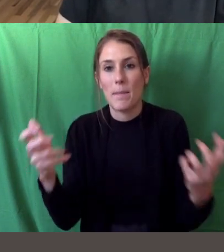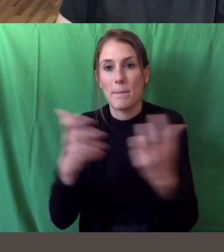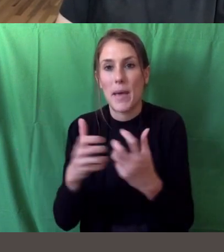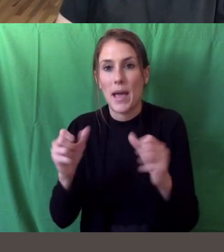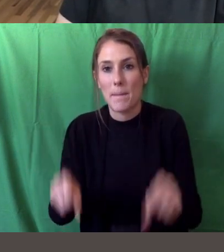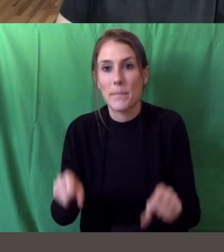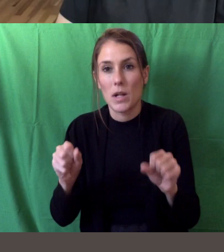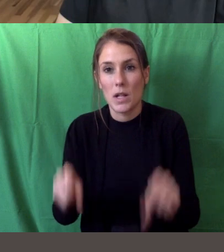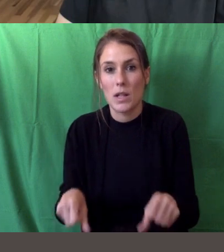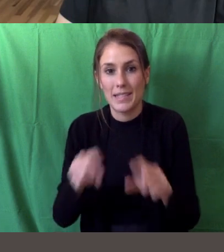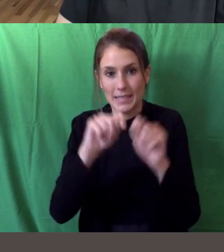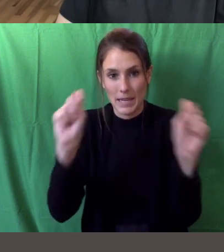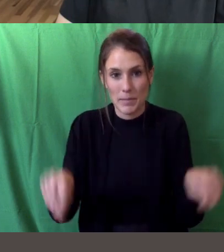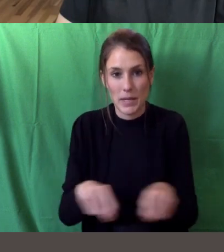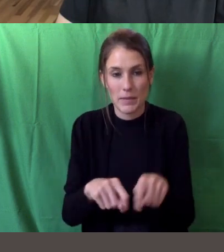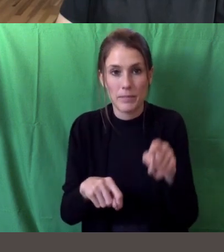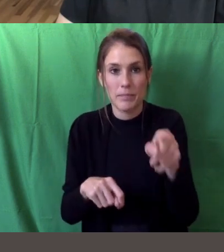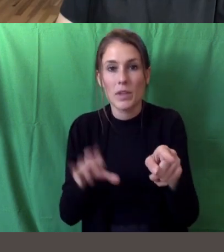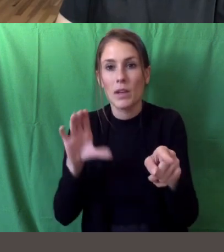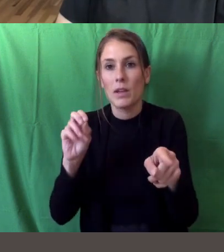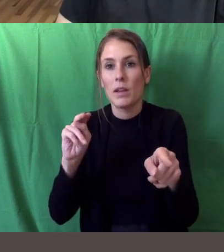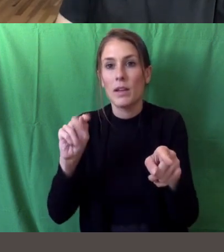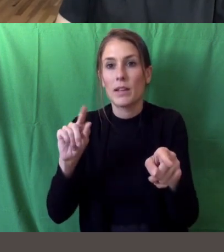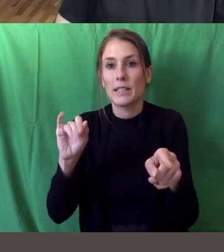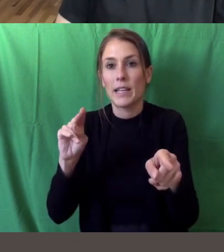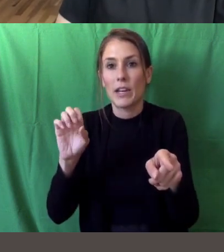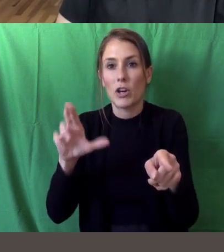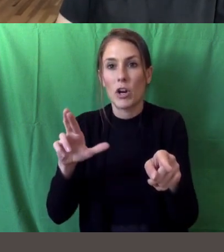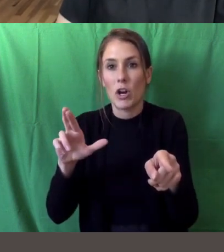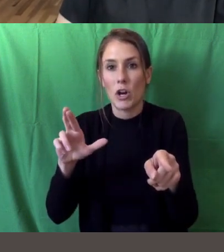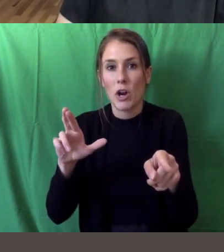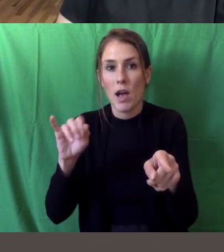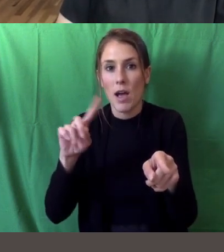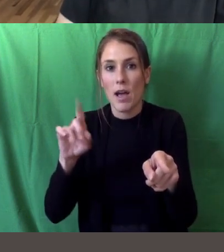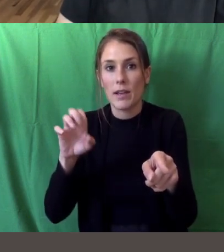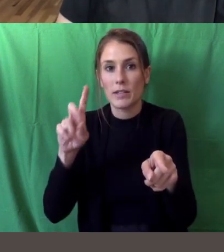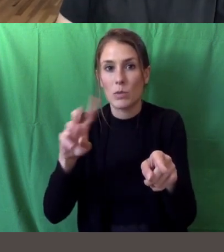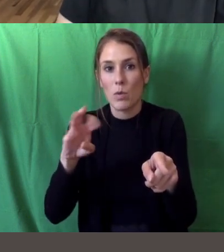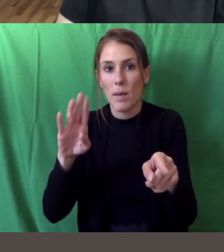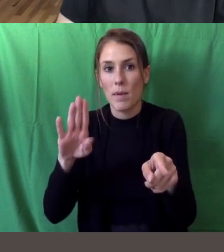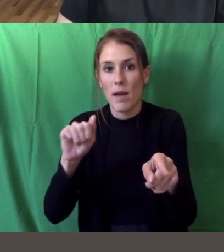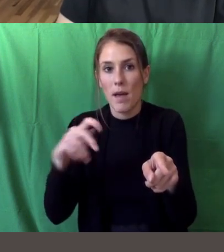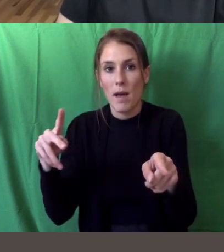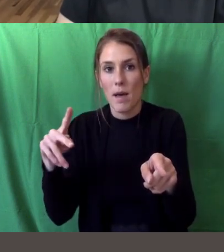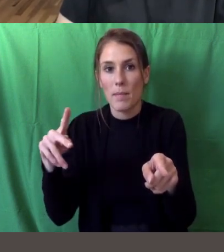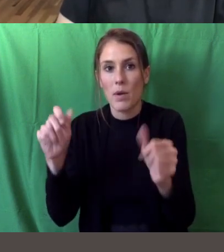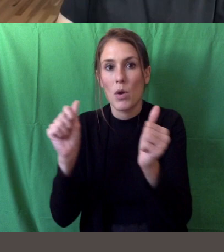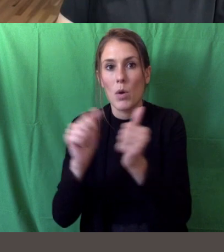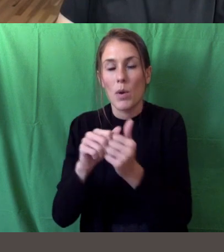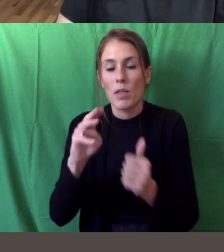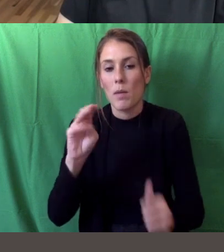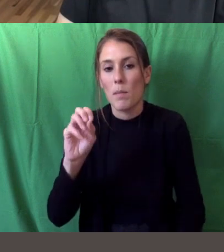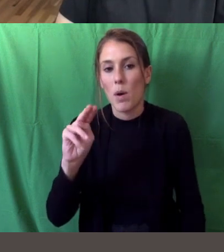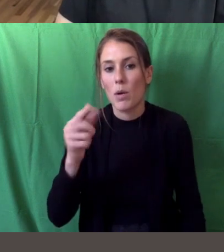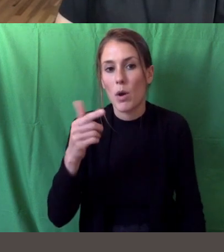This template is a containerized React web app with Python API and MongoDB on Azure.